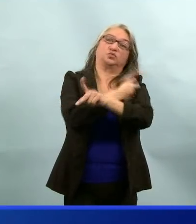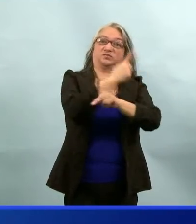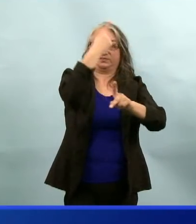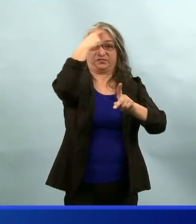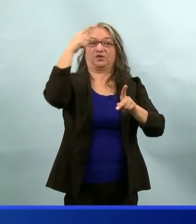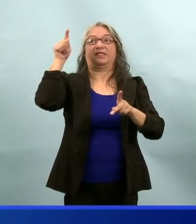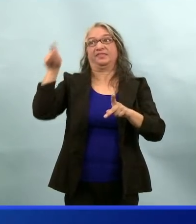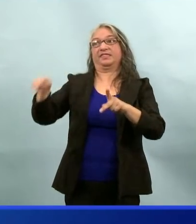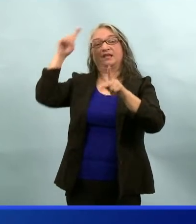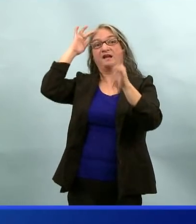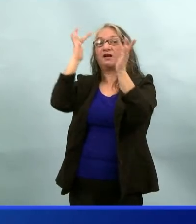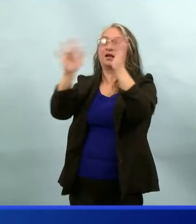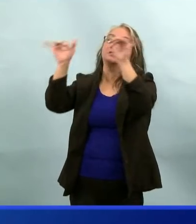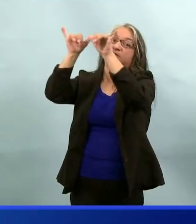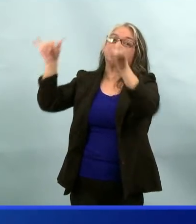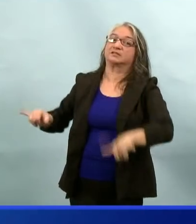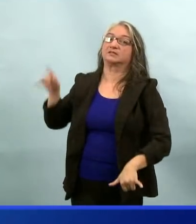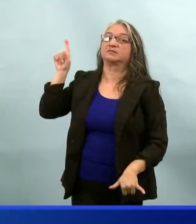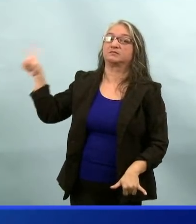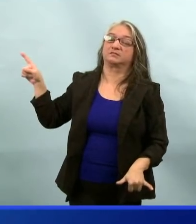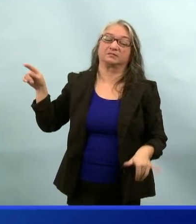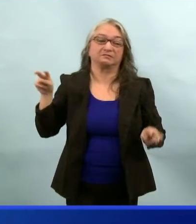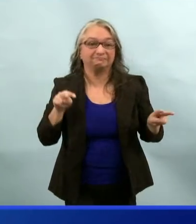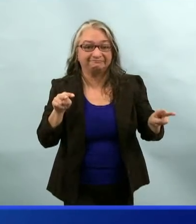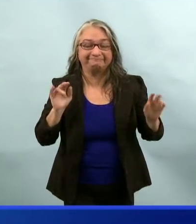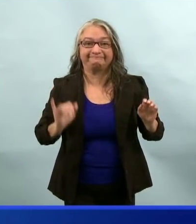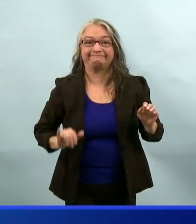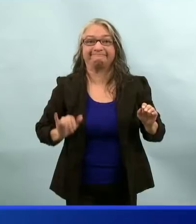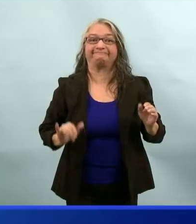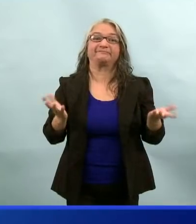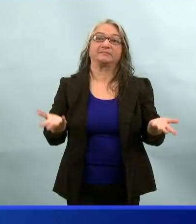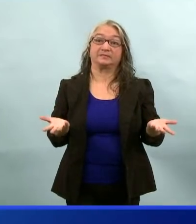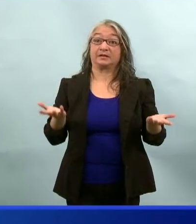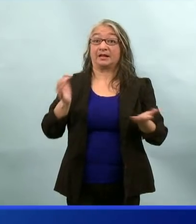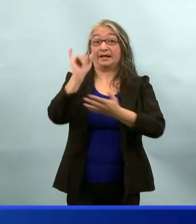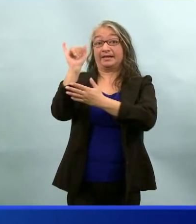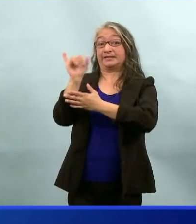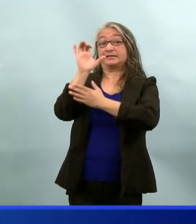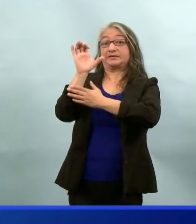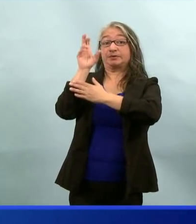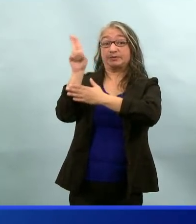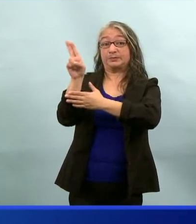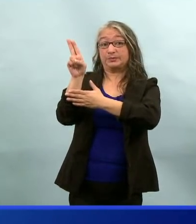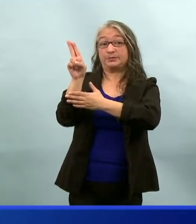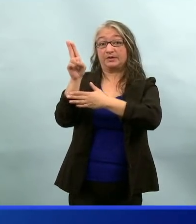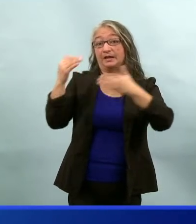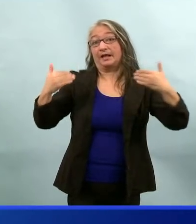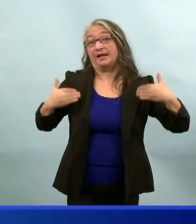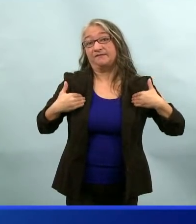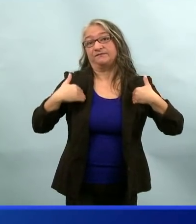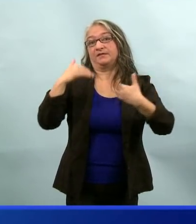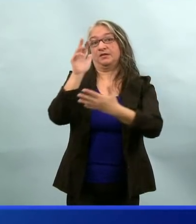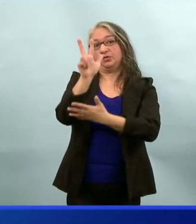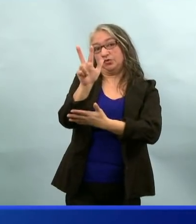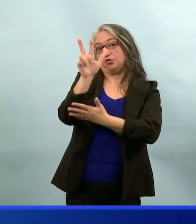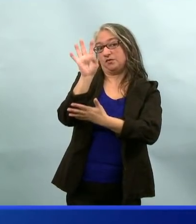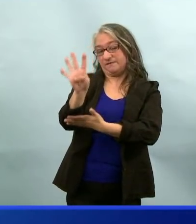there are 34 patients in icu this morning with active coveted cases all but one were